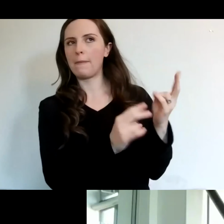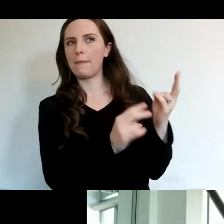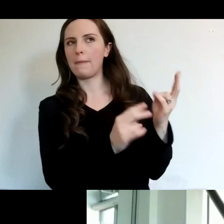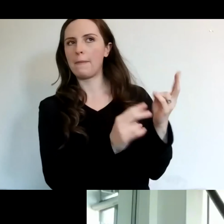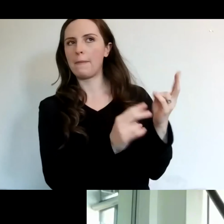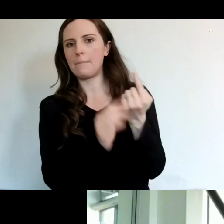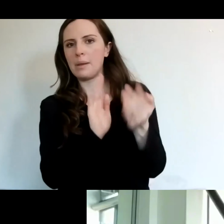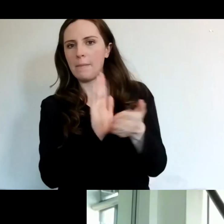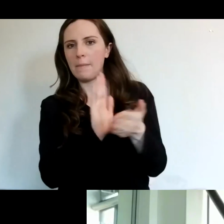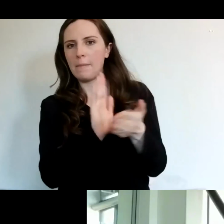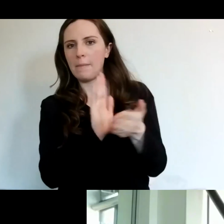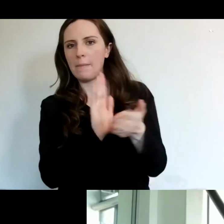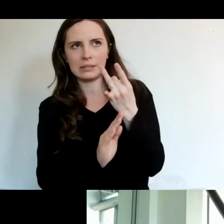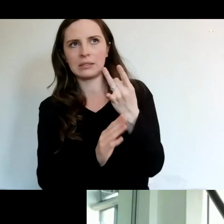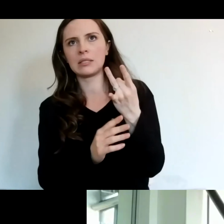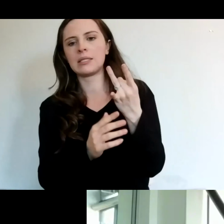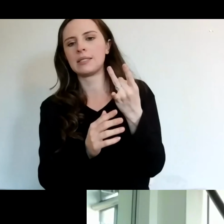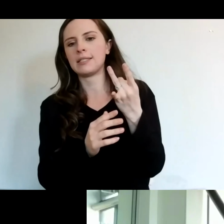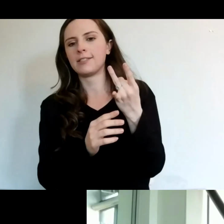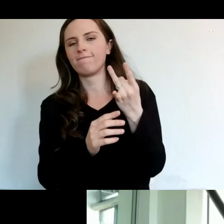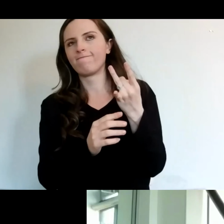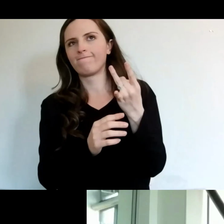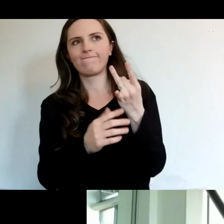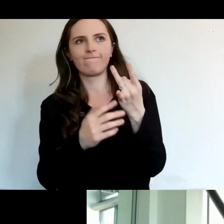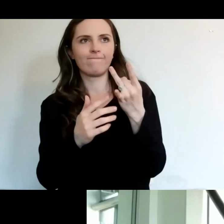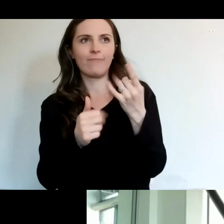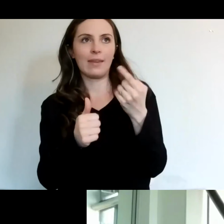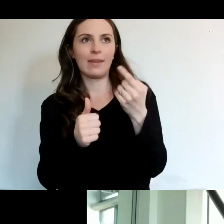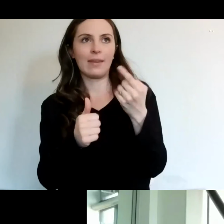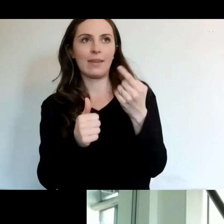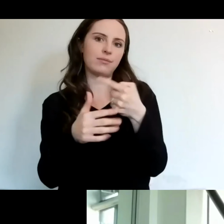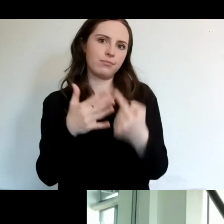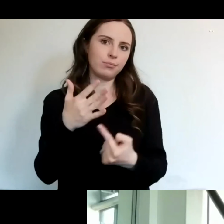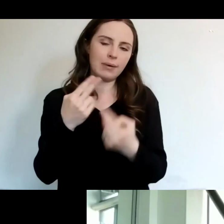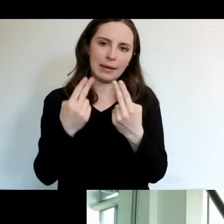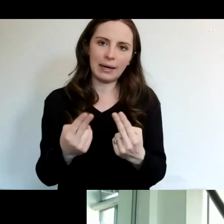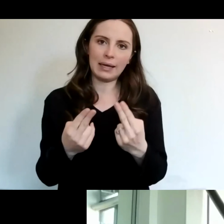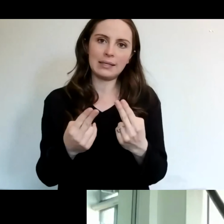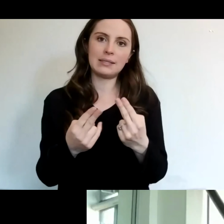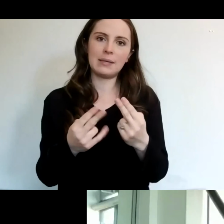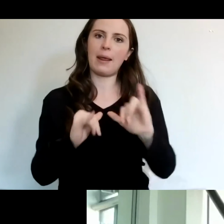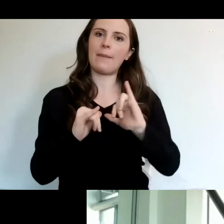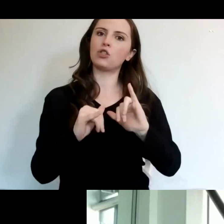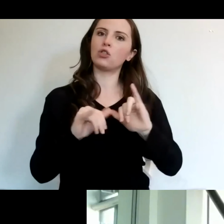and ask, "Well, this is what I need to be able to enjoy this,"